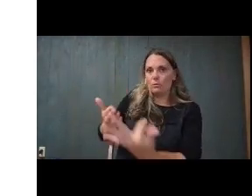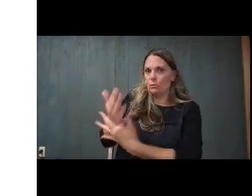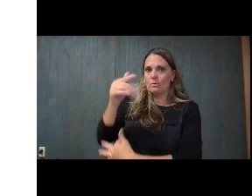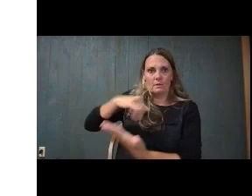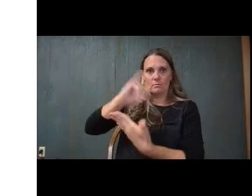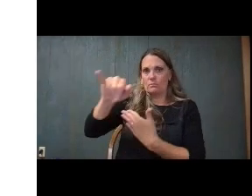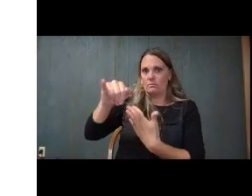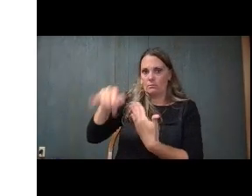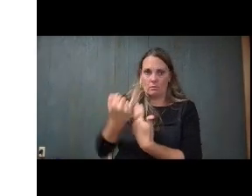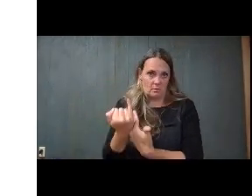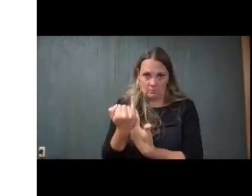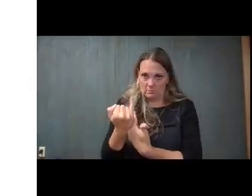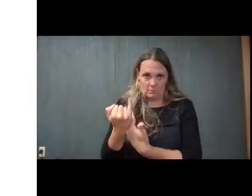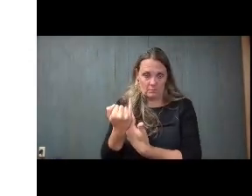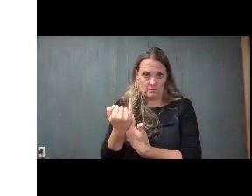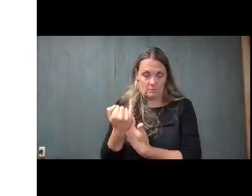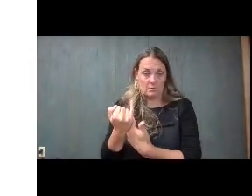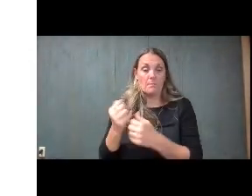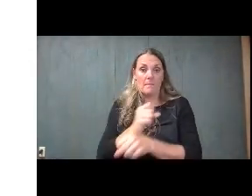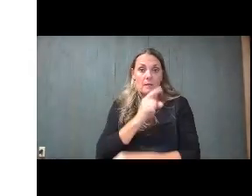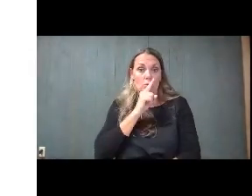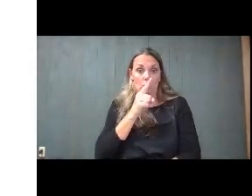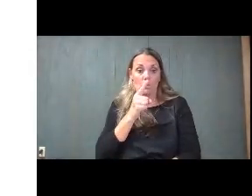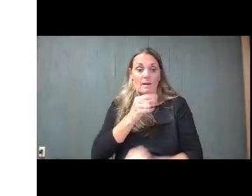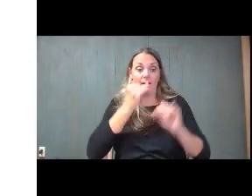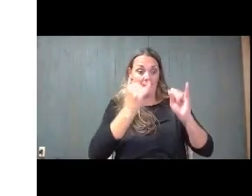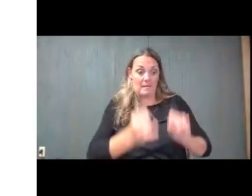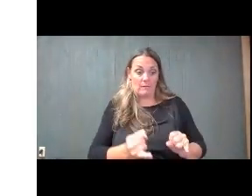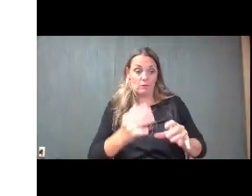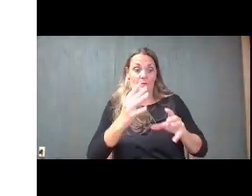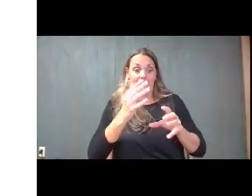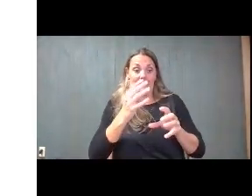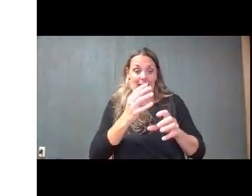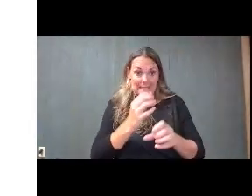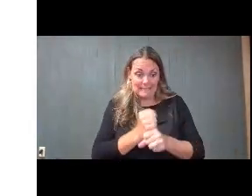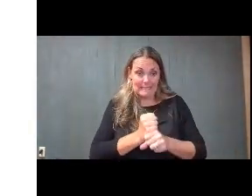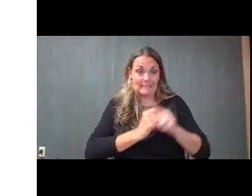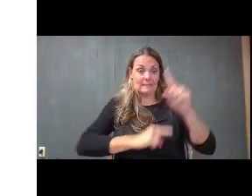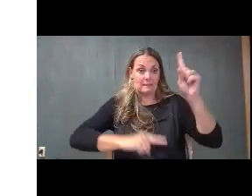This will ensure that individuals receiving services across different funding streams